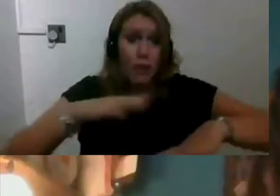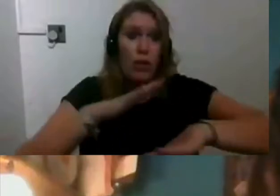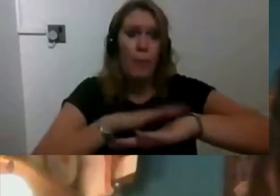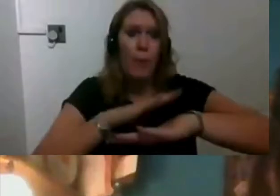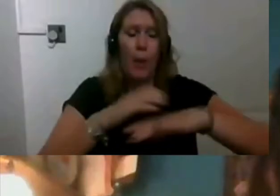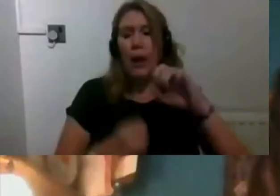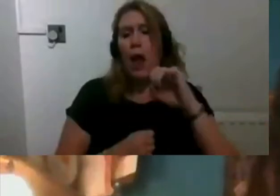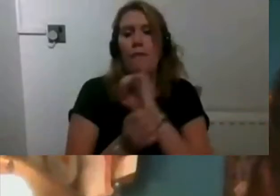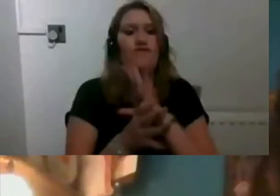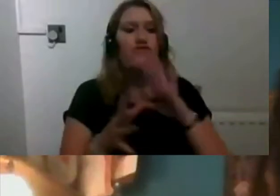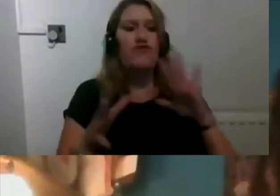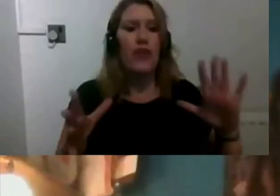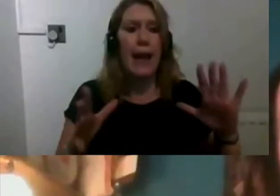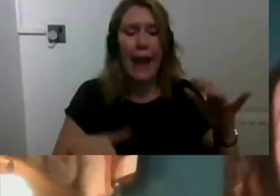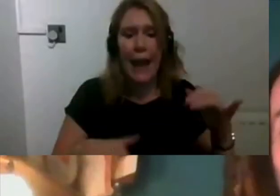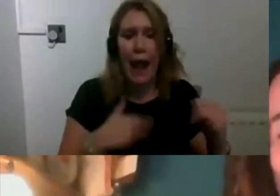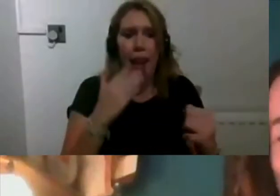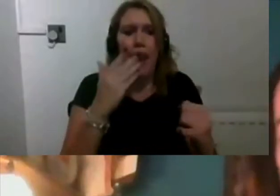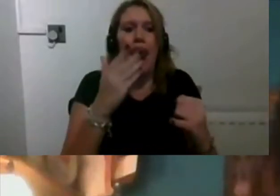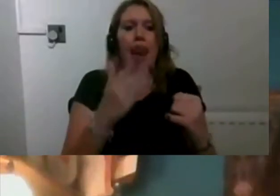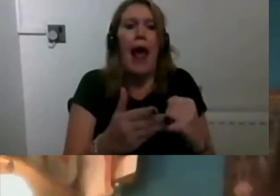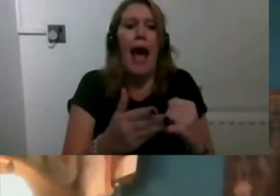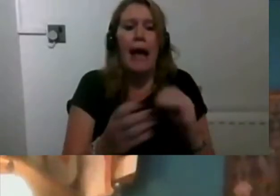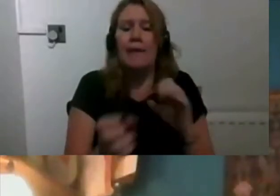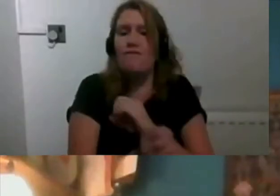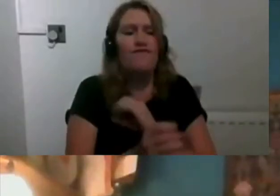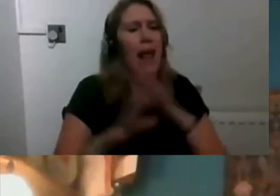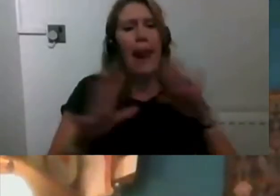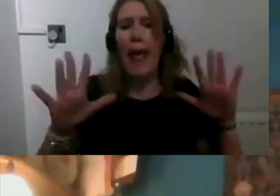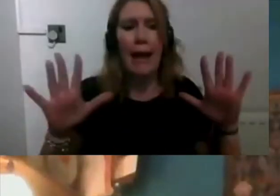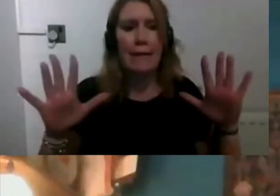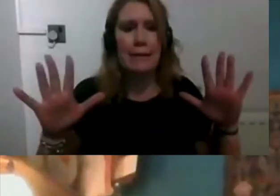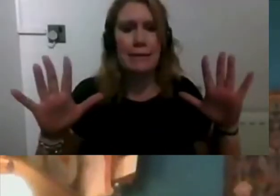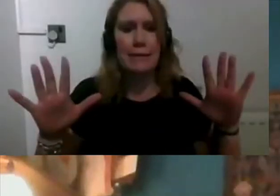God almighty free at last. Thanks.